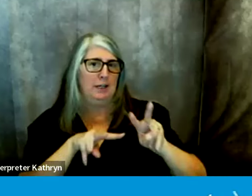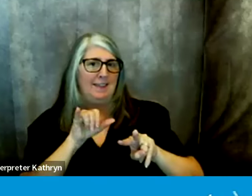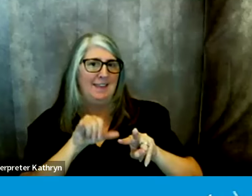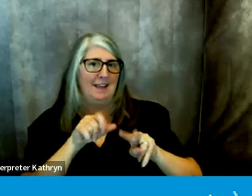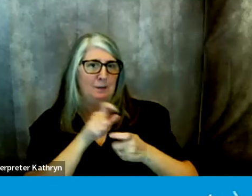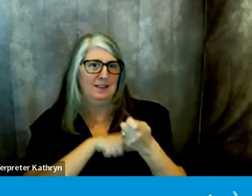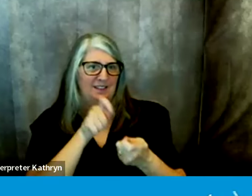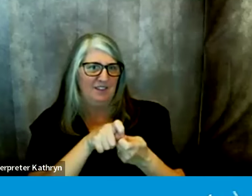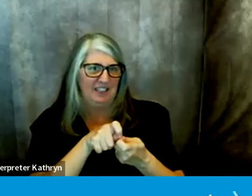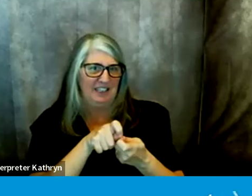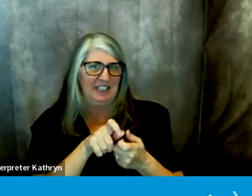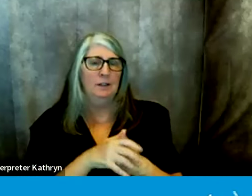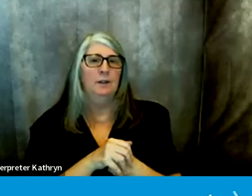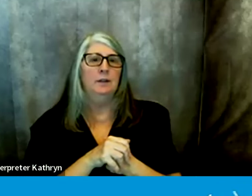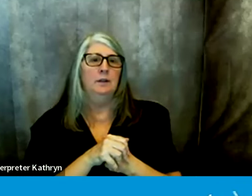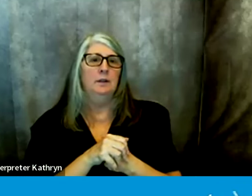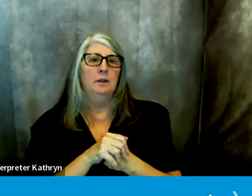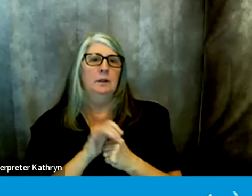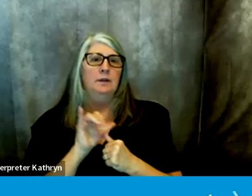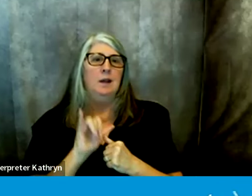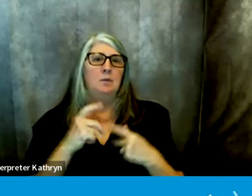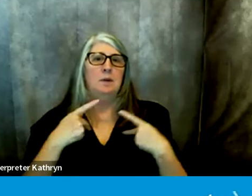That would have a pulmonary-neural effect that we are looking at.